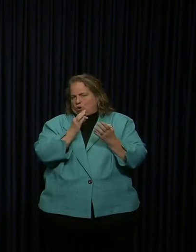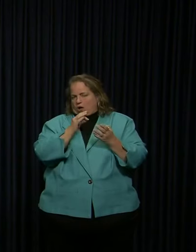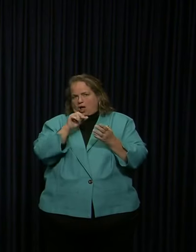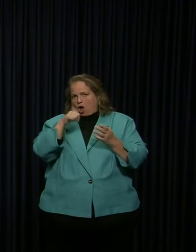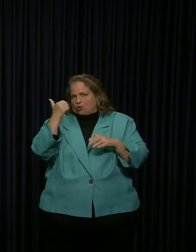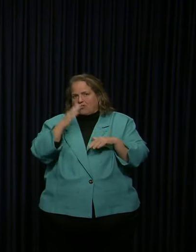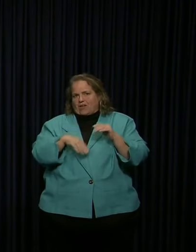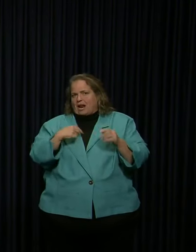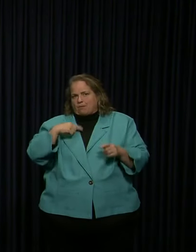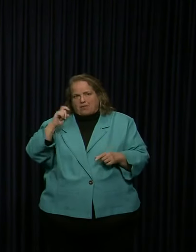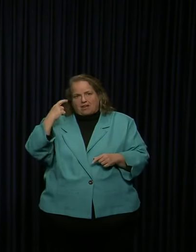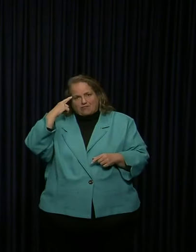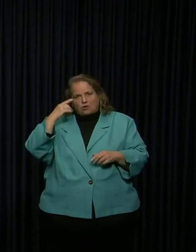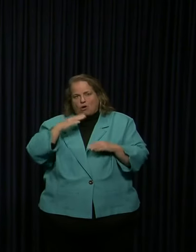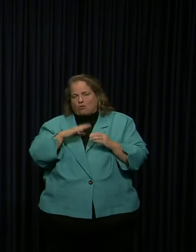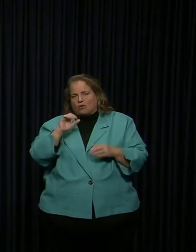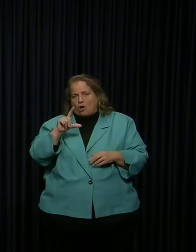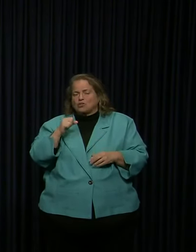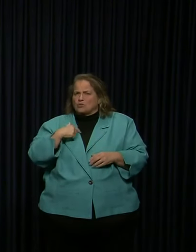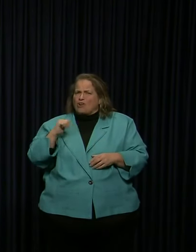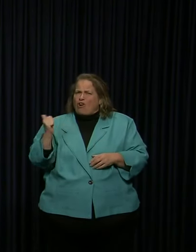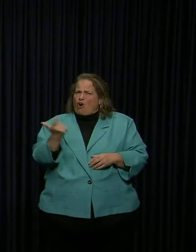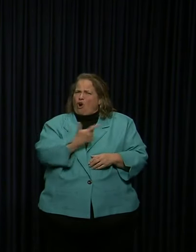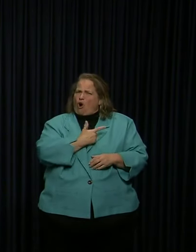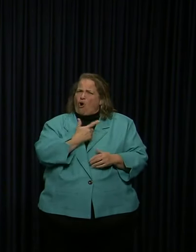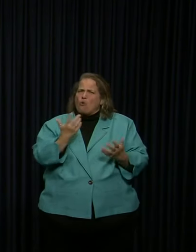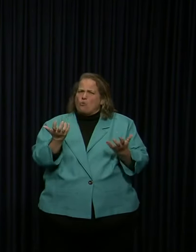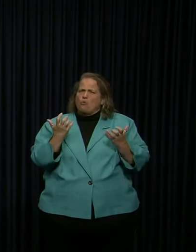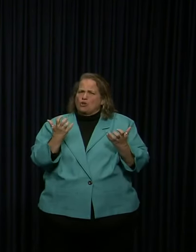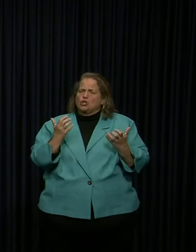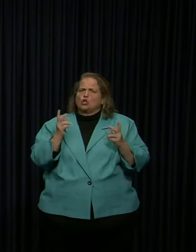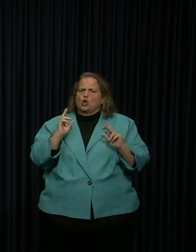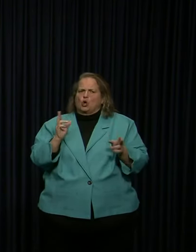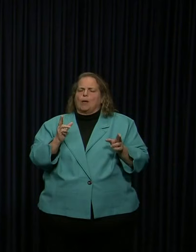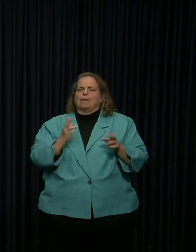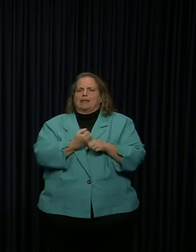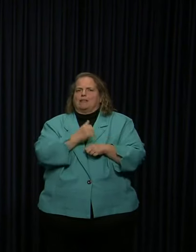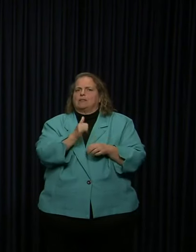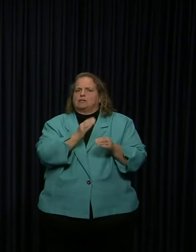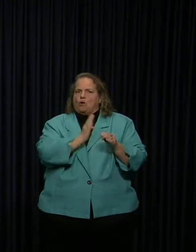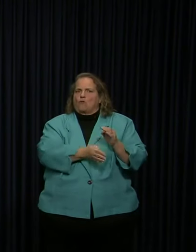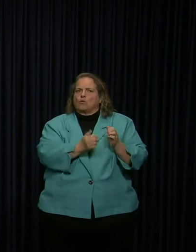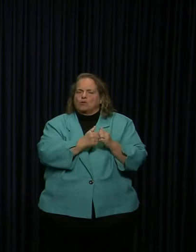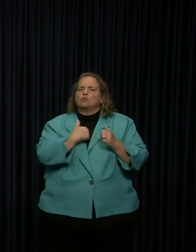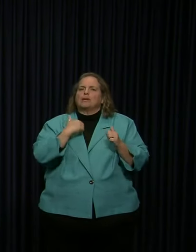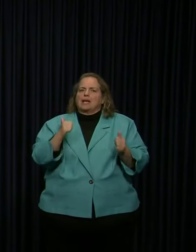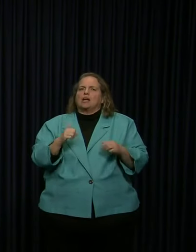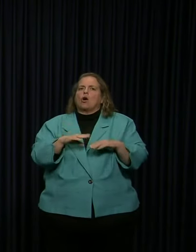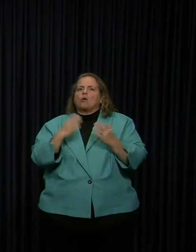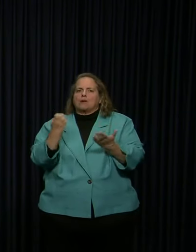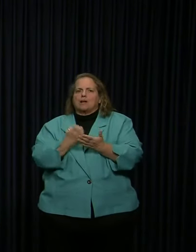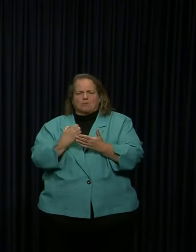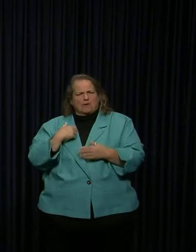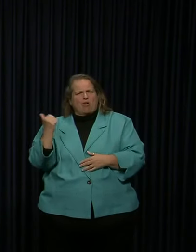WANTING TO KNOW THAT THERE'S A LIGHT AT THE END OF THE TUNNEL. I CAN'T QUITE SPEAK TO THAT. BUT I HAVE CONFIDENCE IN WHETHER